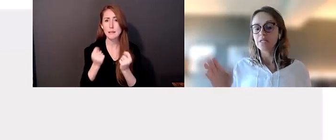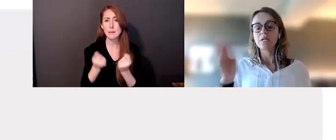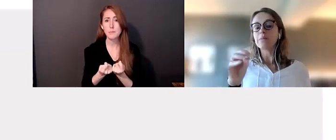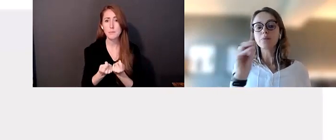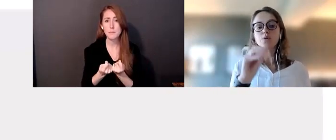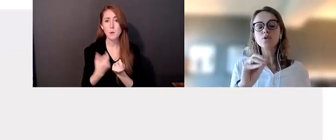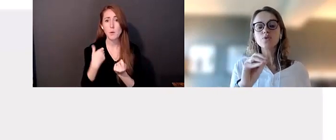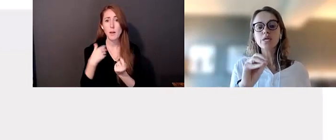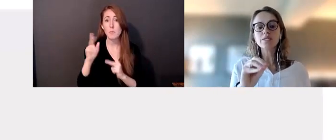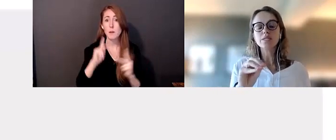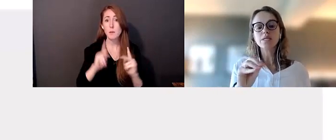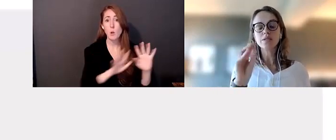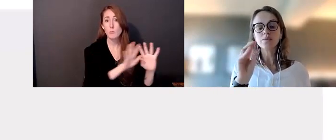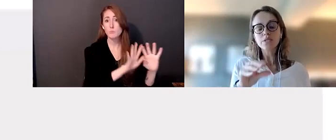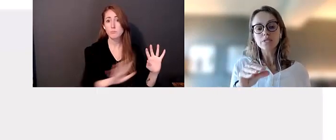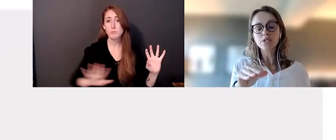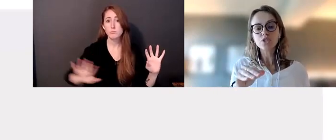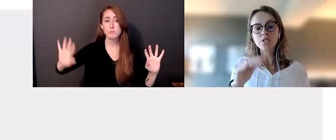In blue, you can see the researchers.